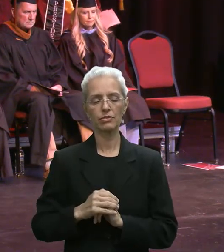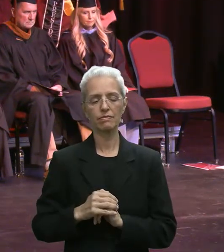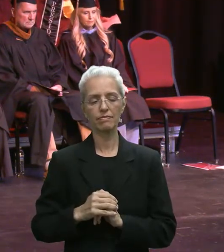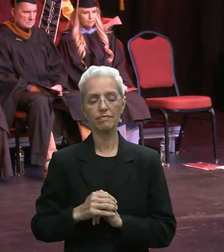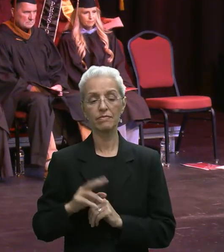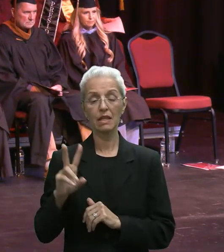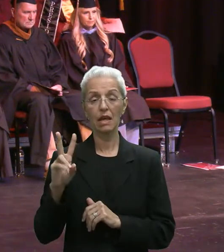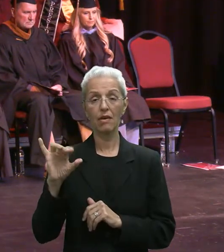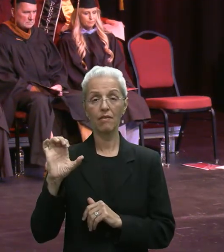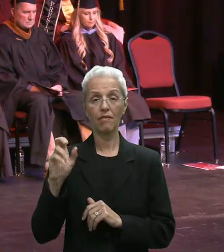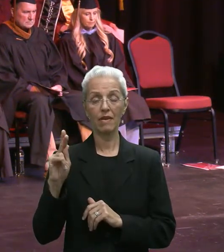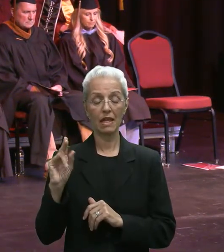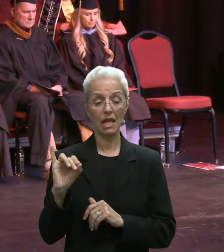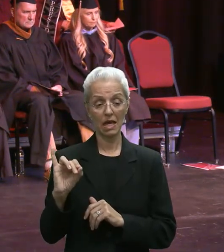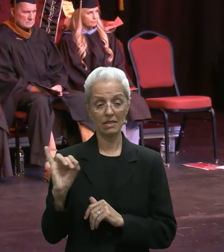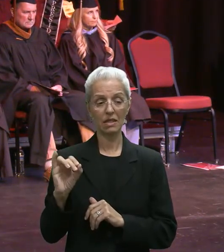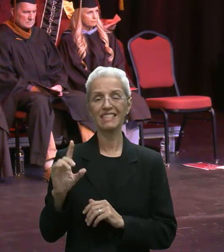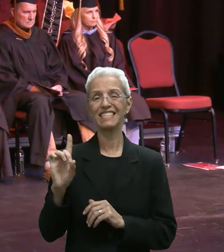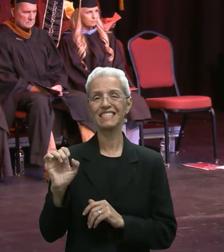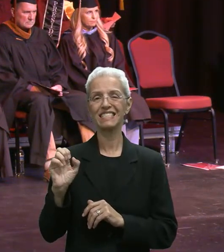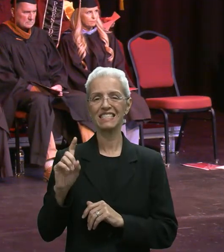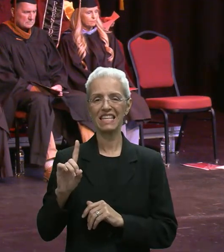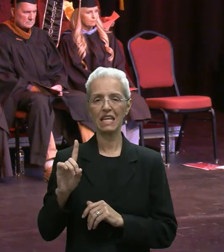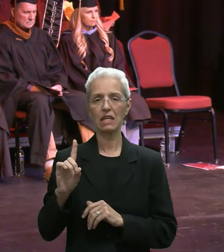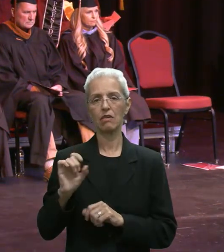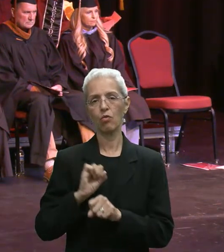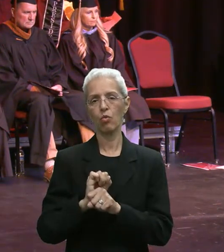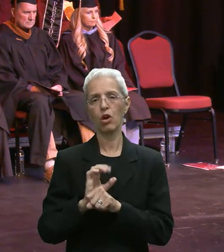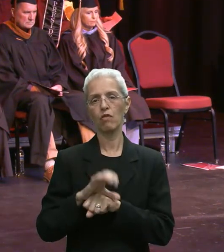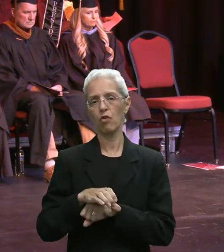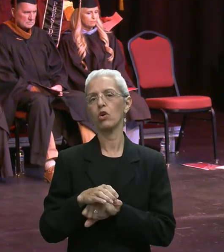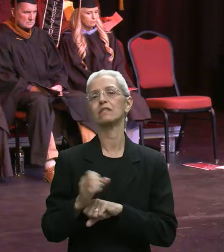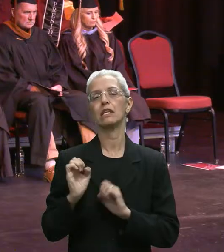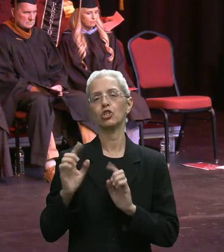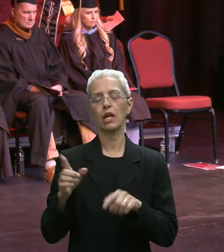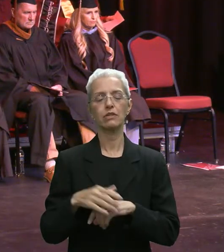What an honor it is for me to be with you on this very special commencement day.